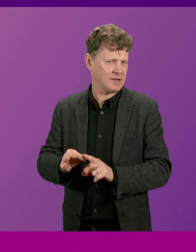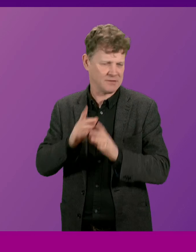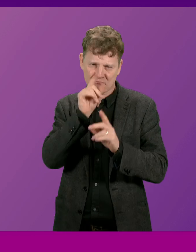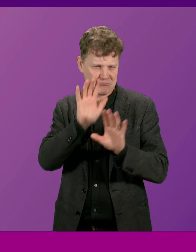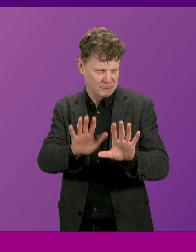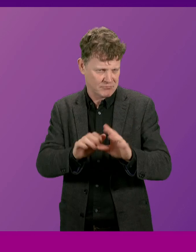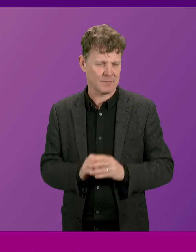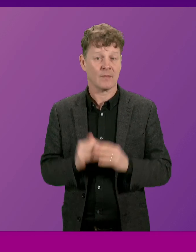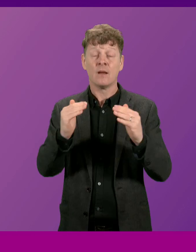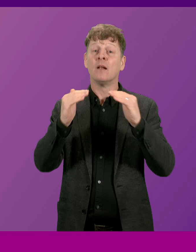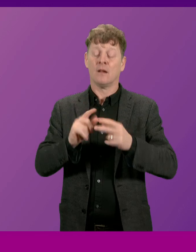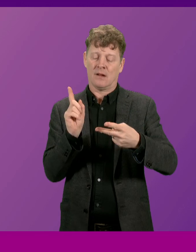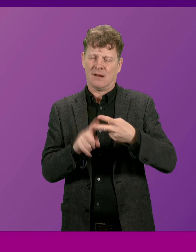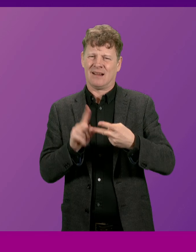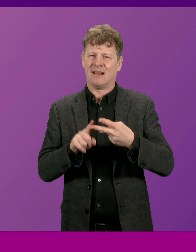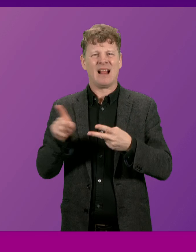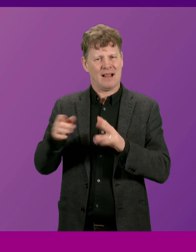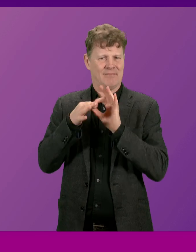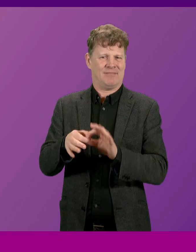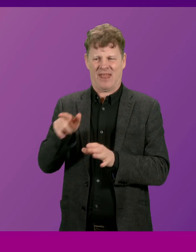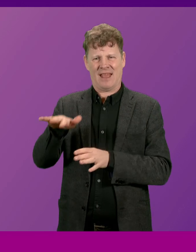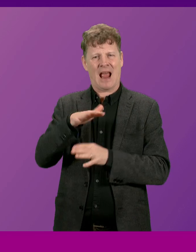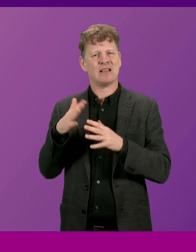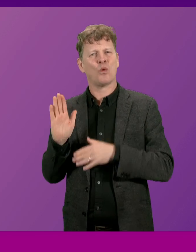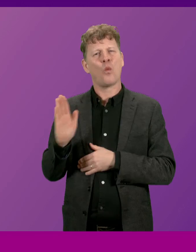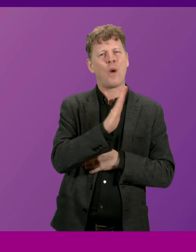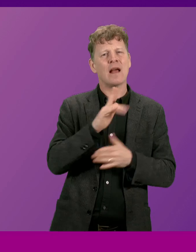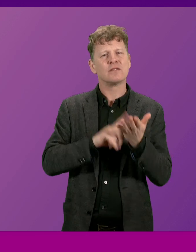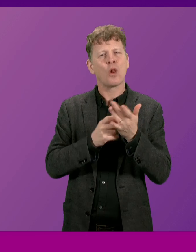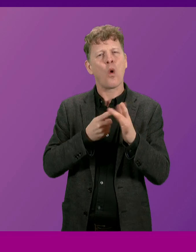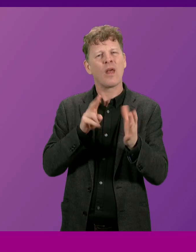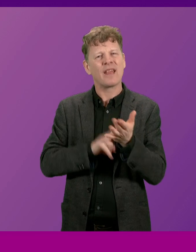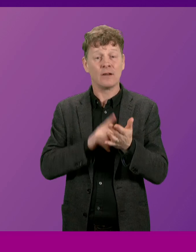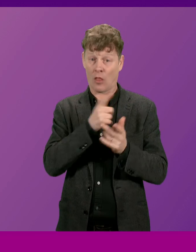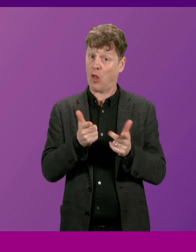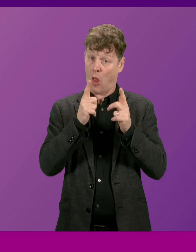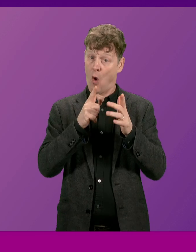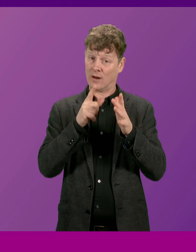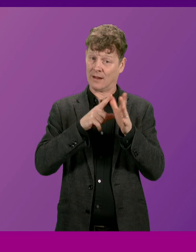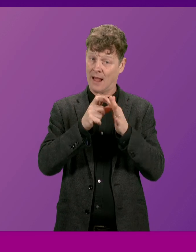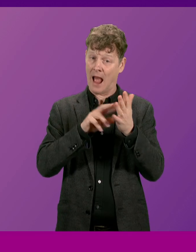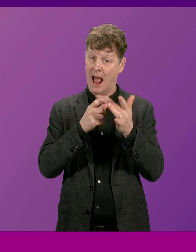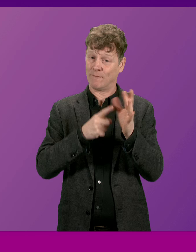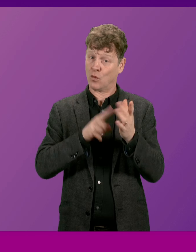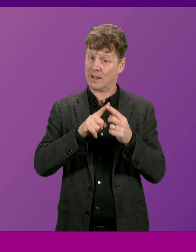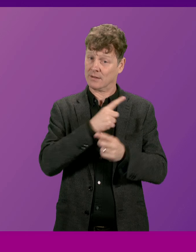In relation to the tragic case in West Lothian, the Lord Advocate has made it clear that a renewed